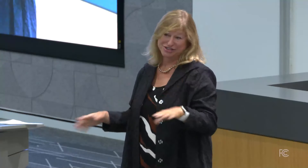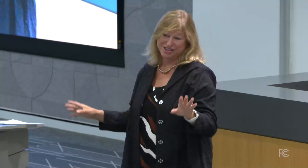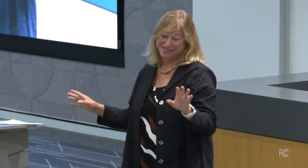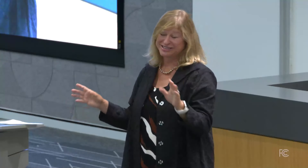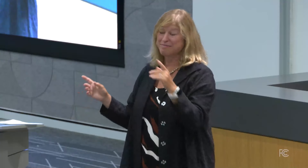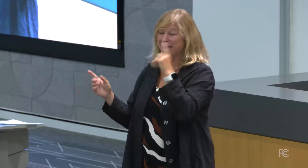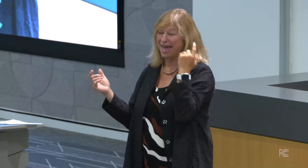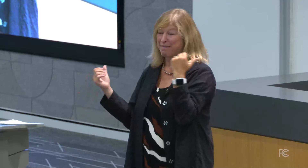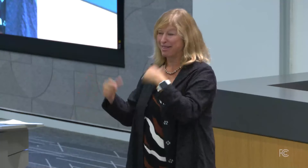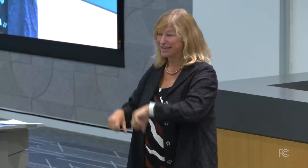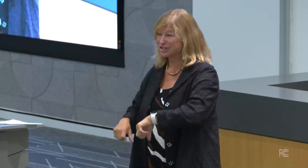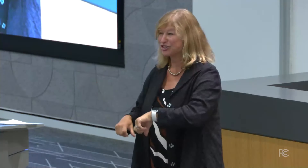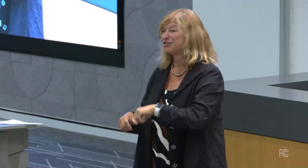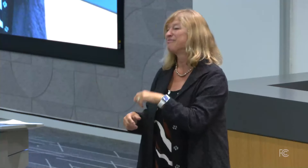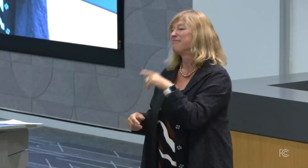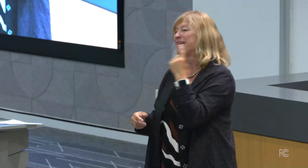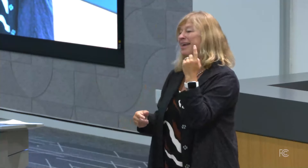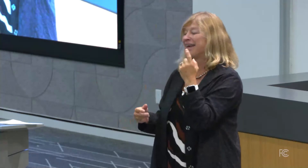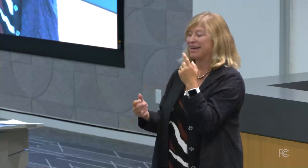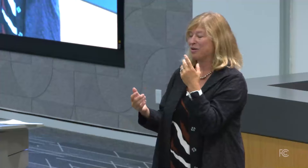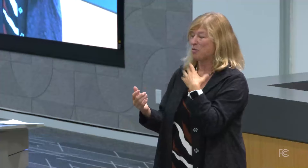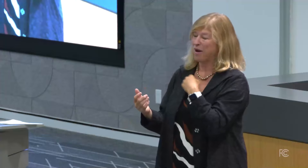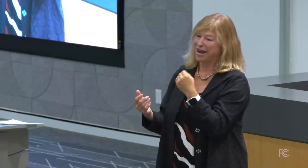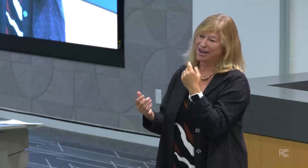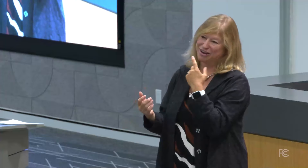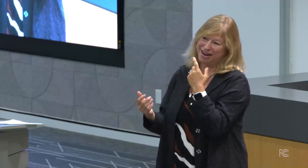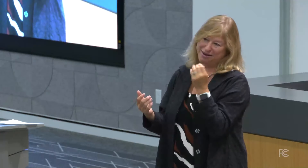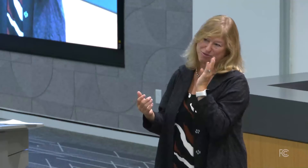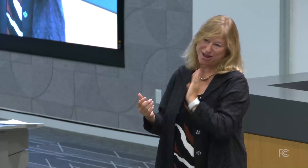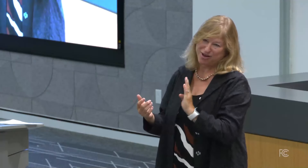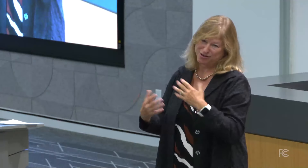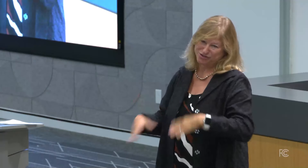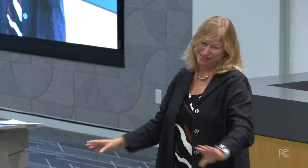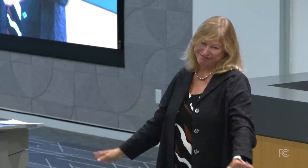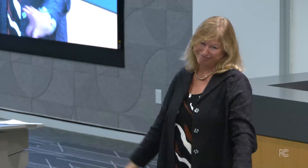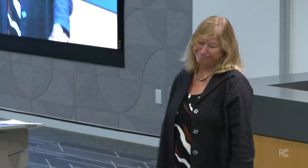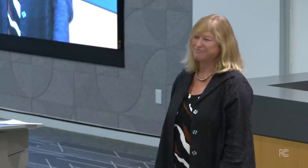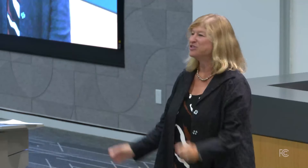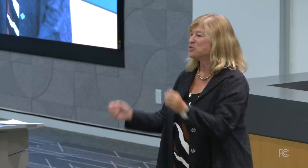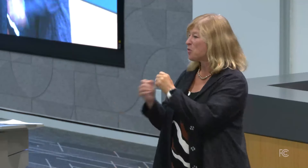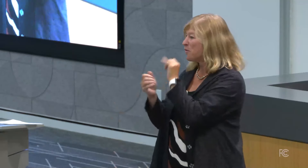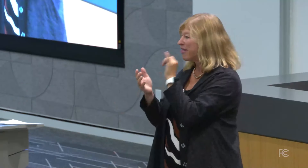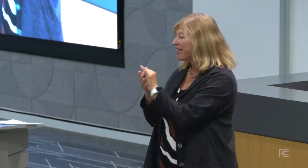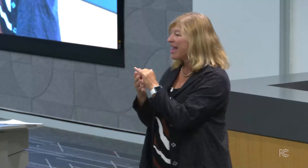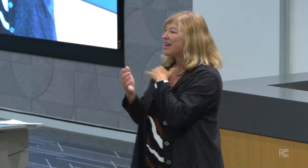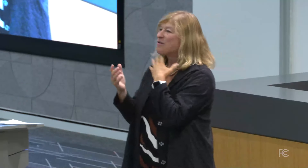AFFAIRS BUREAU. WELCOME TO OUR DVC, DIRECT VIDEO CALLING FORUM, WE'RE SO EXCITED TO HAVE YOU HERE